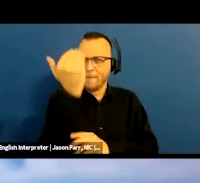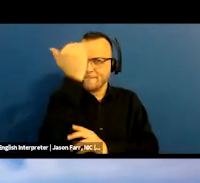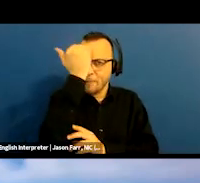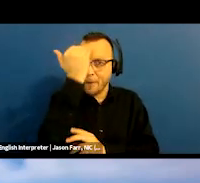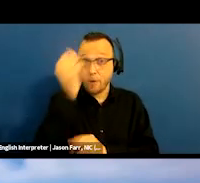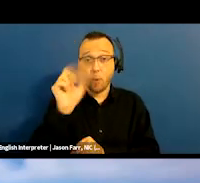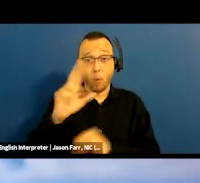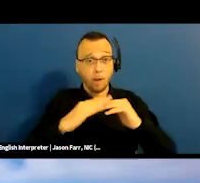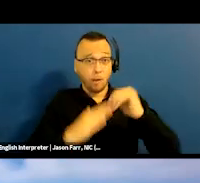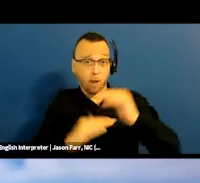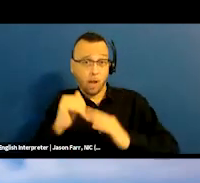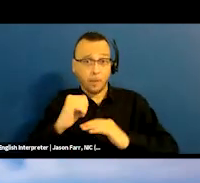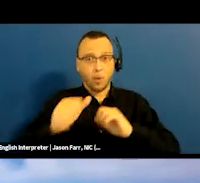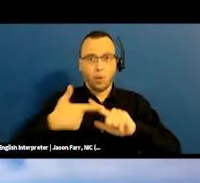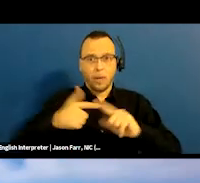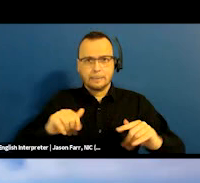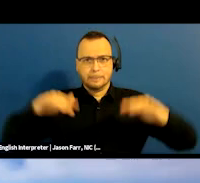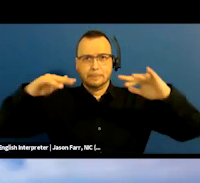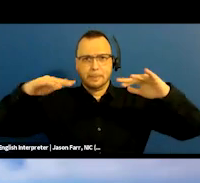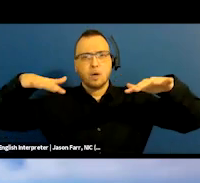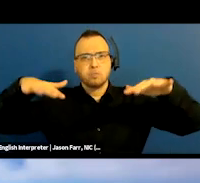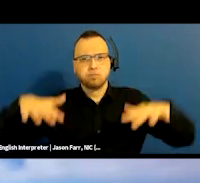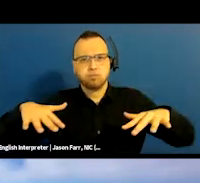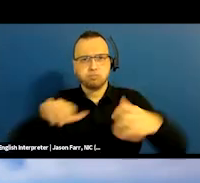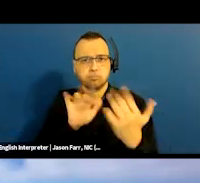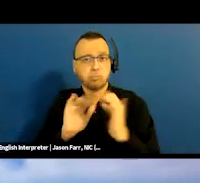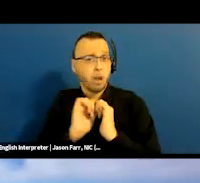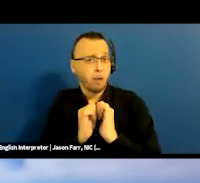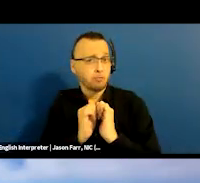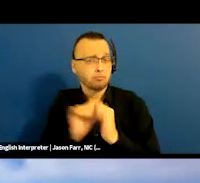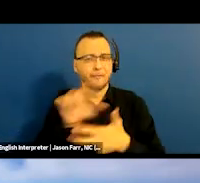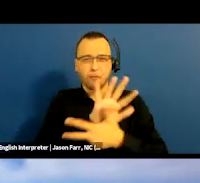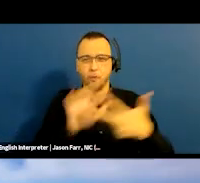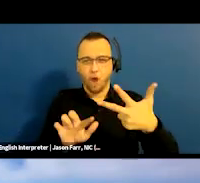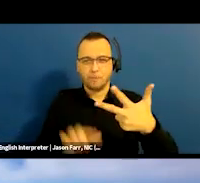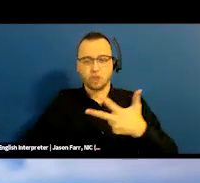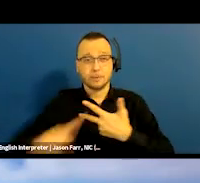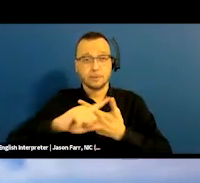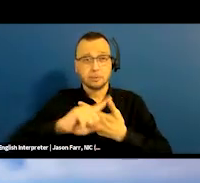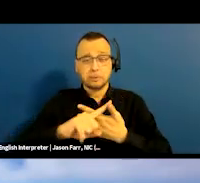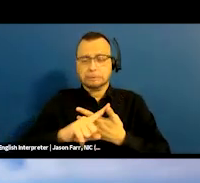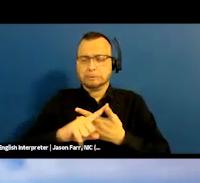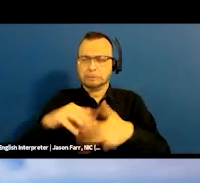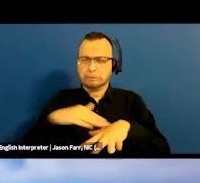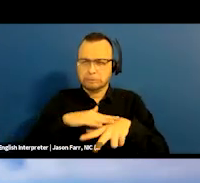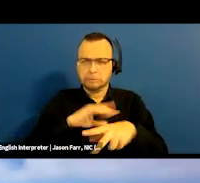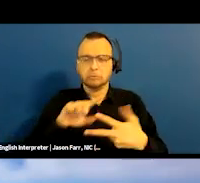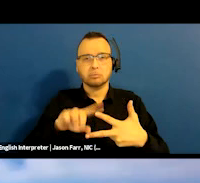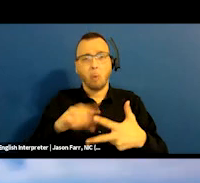share, technical issues. All right, this second very quick poll is just,